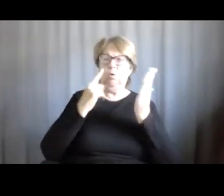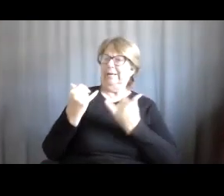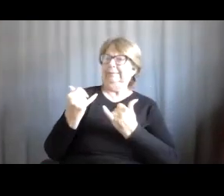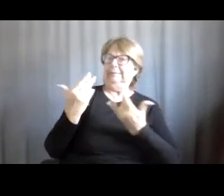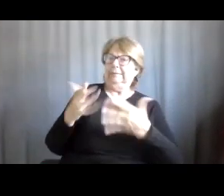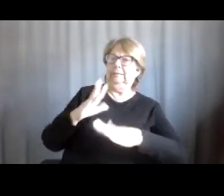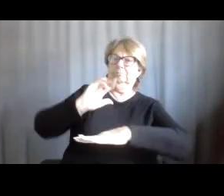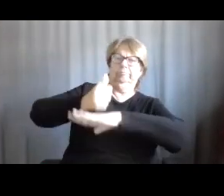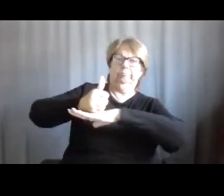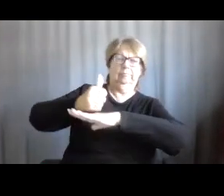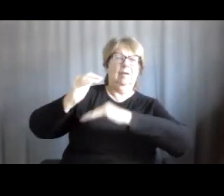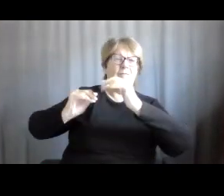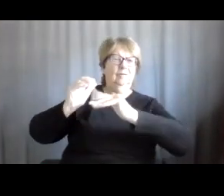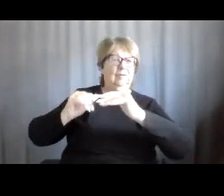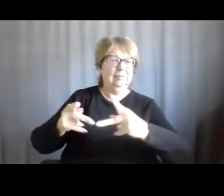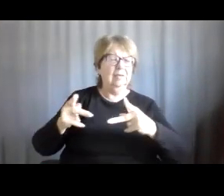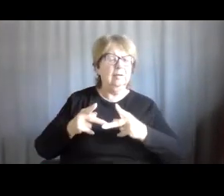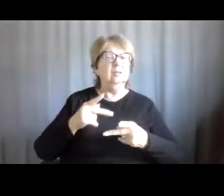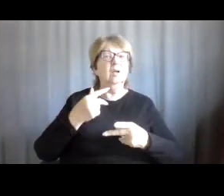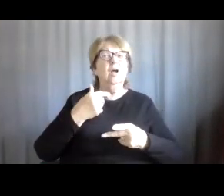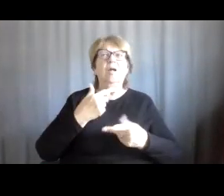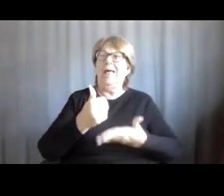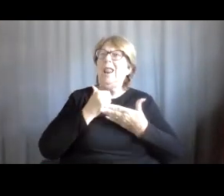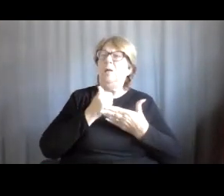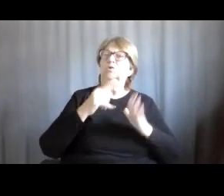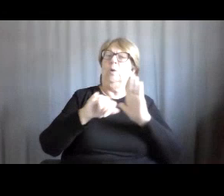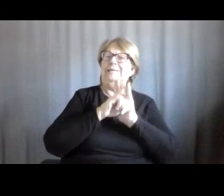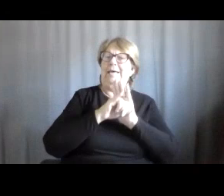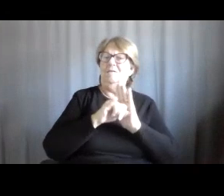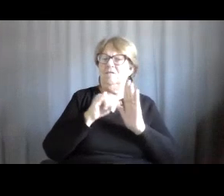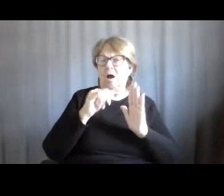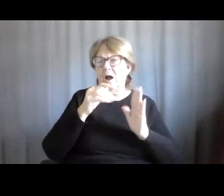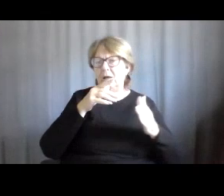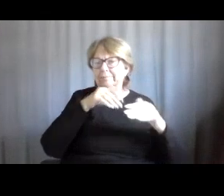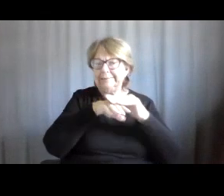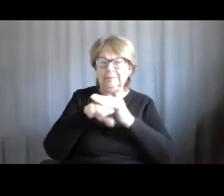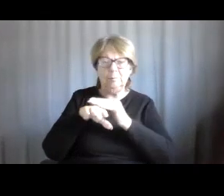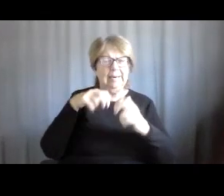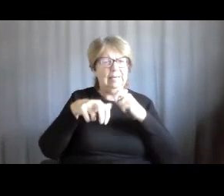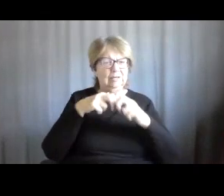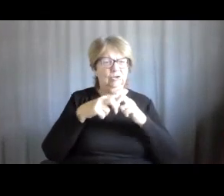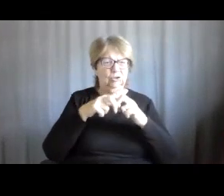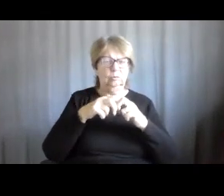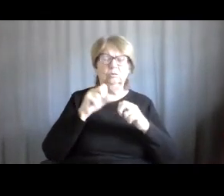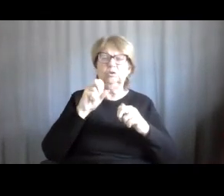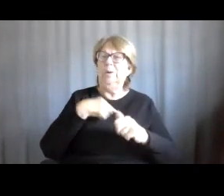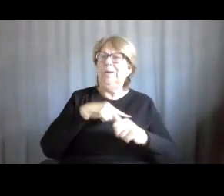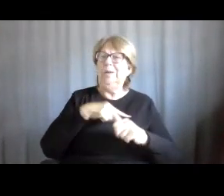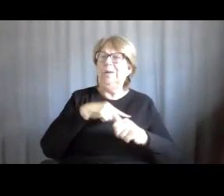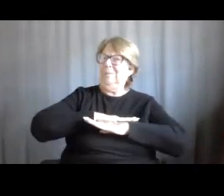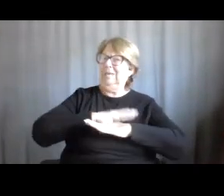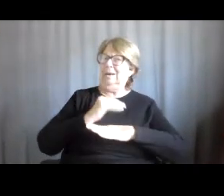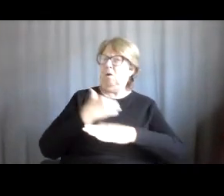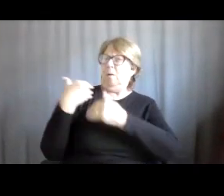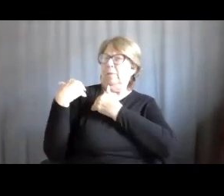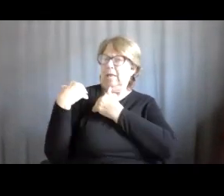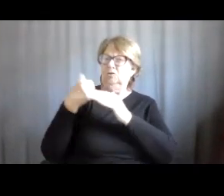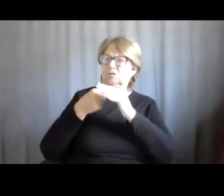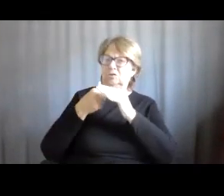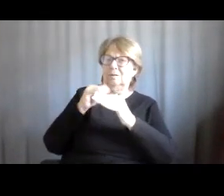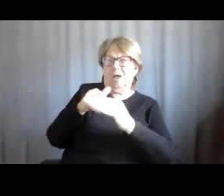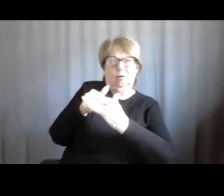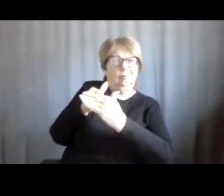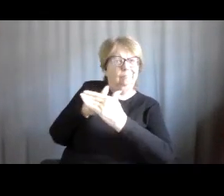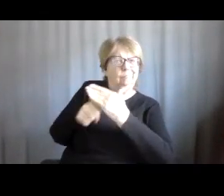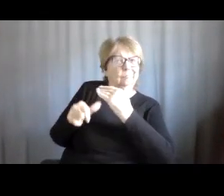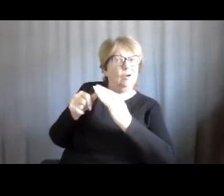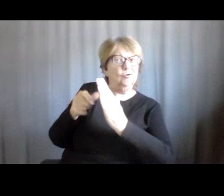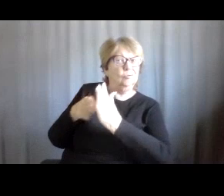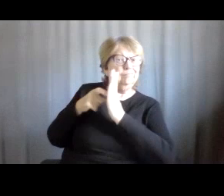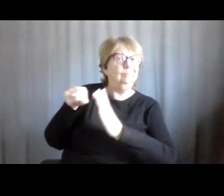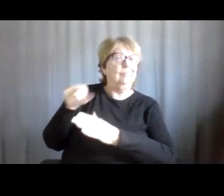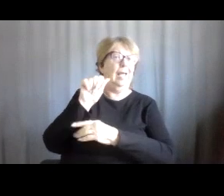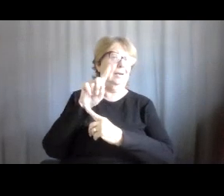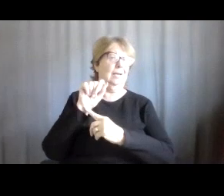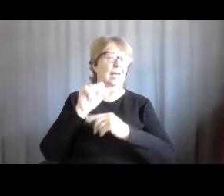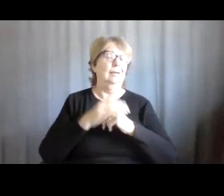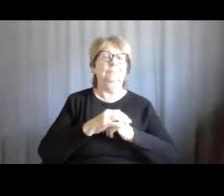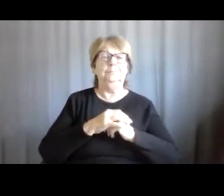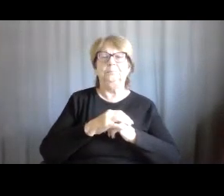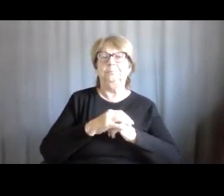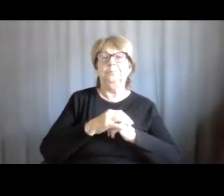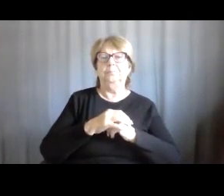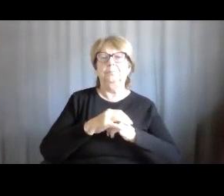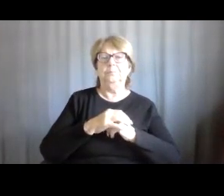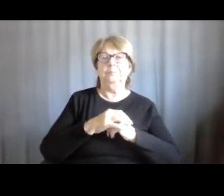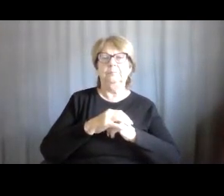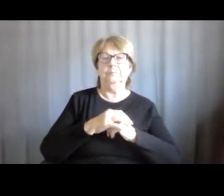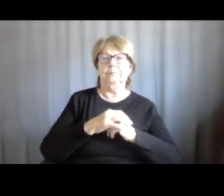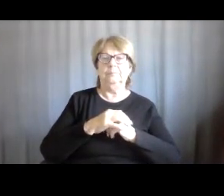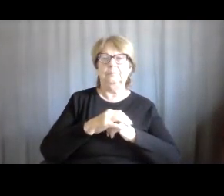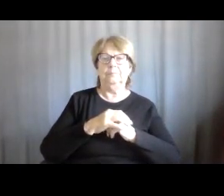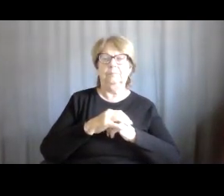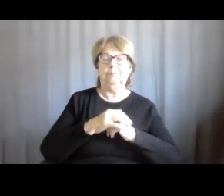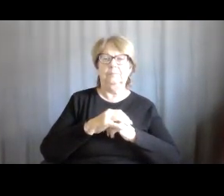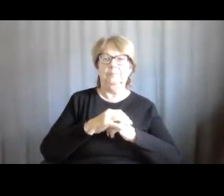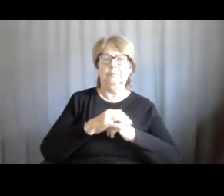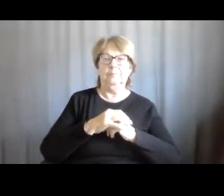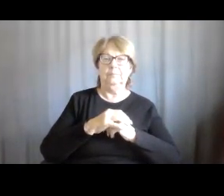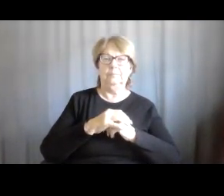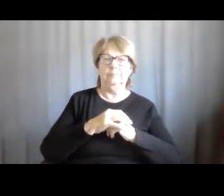identify accessibility issues in our portfolio so that we can meet our obligations under the ADA.